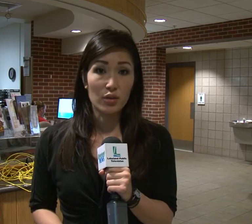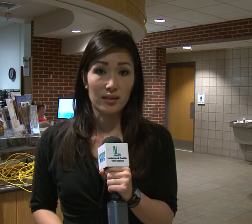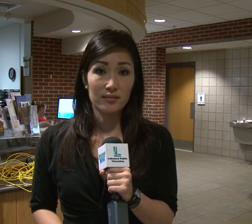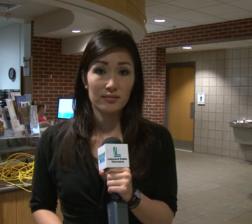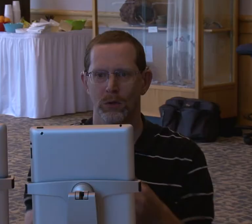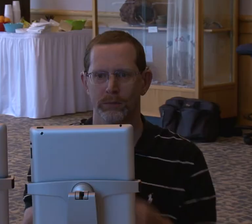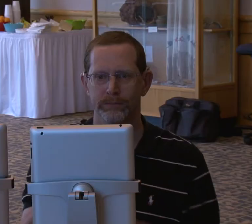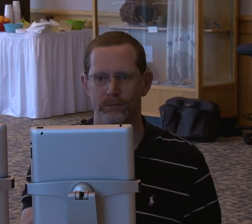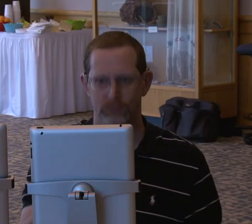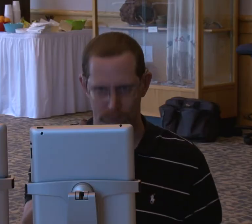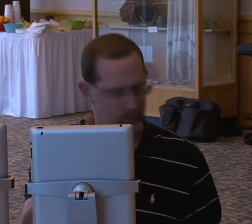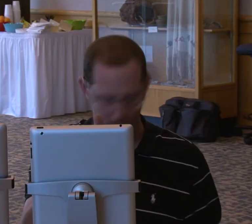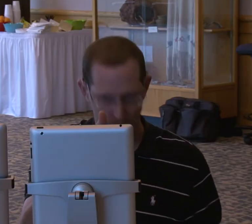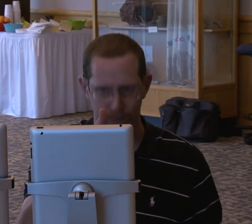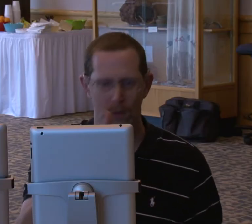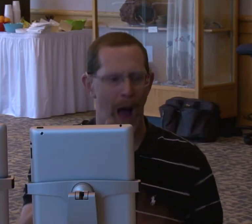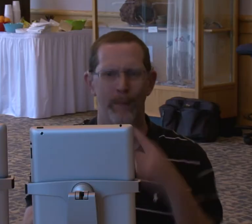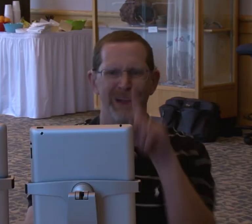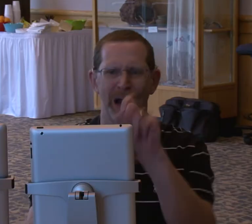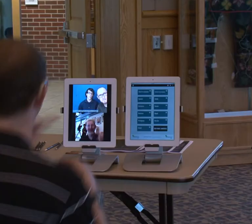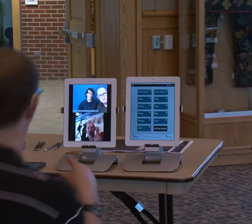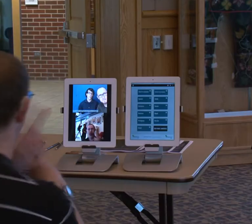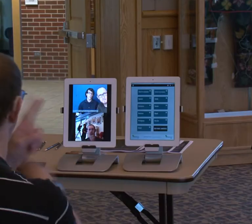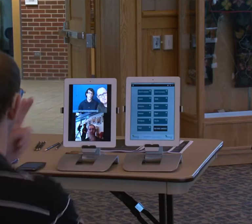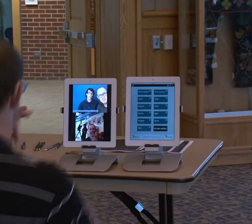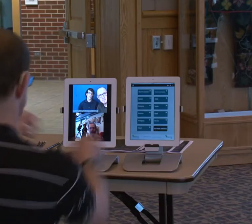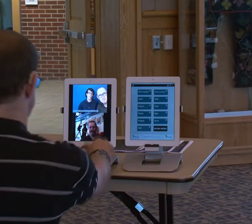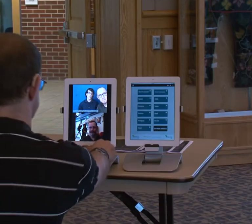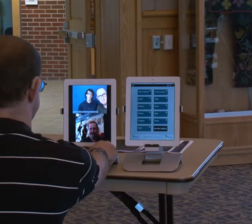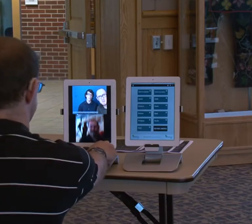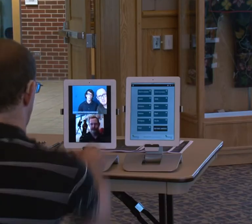Female voice: At the event, organizers introduced video remote interpreting (VRI).